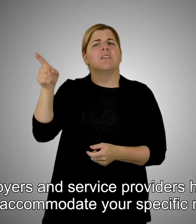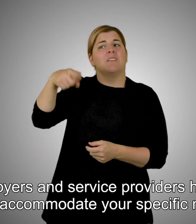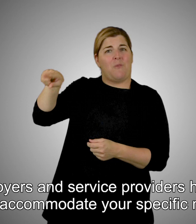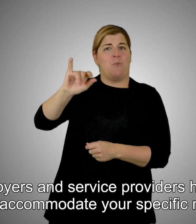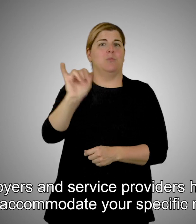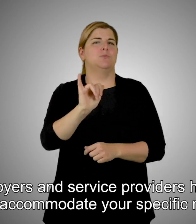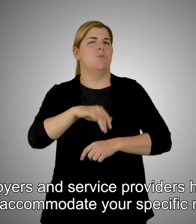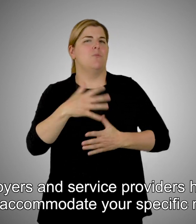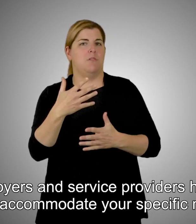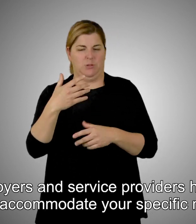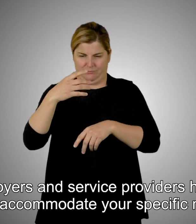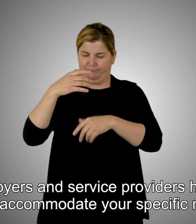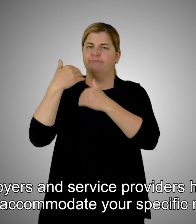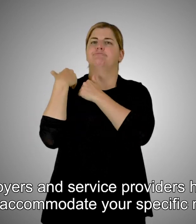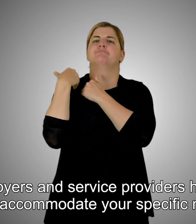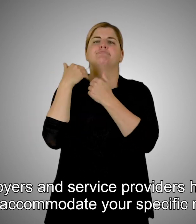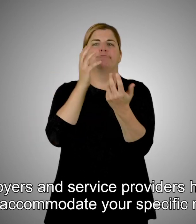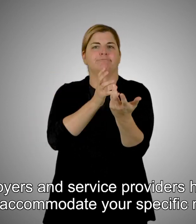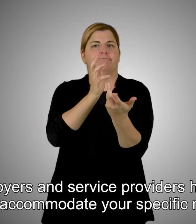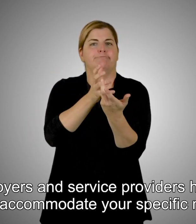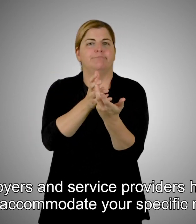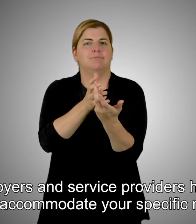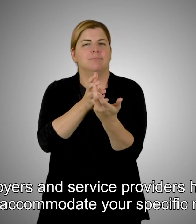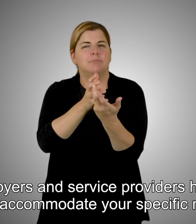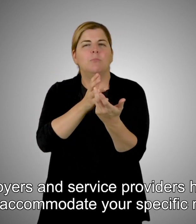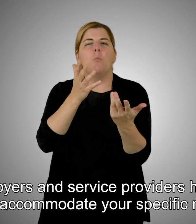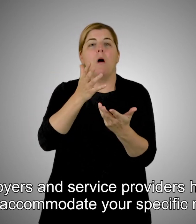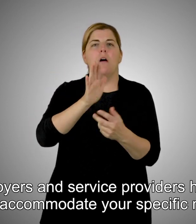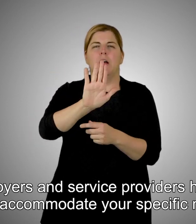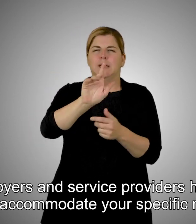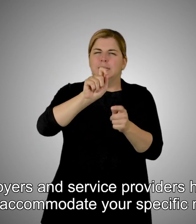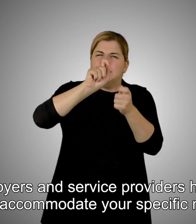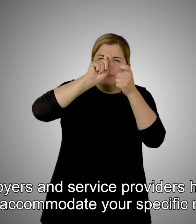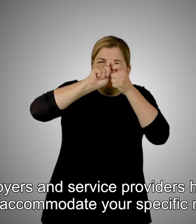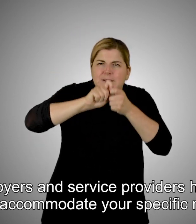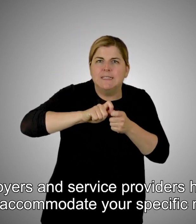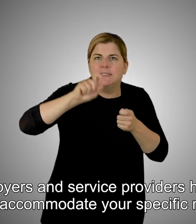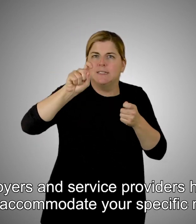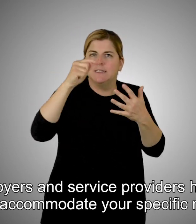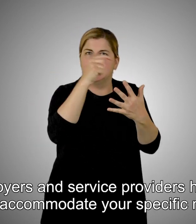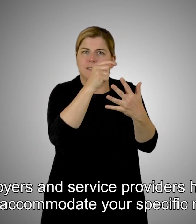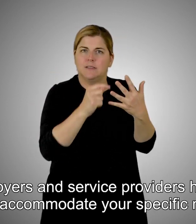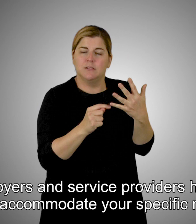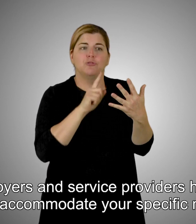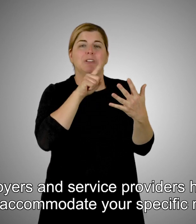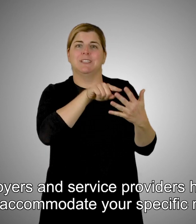Employers and service providers have a duty to accommodate your specific needs